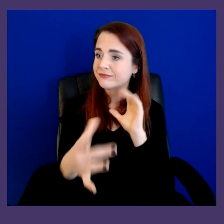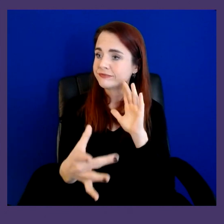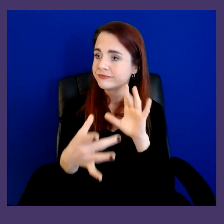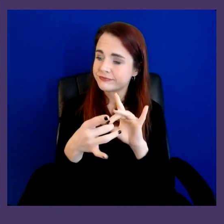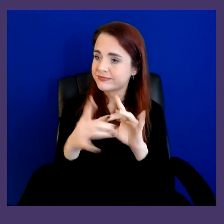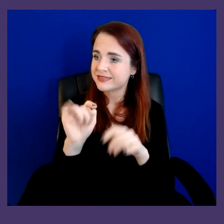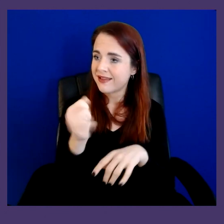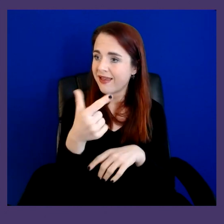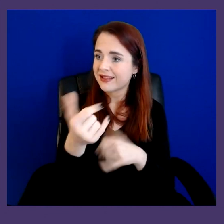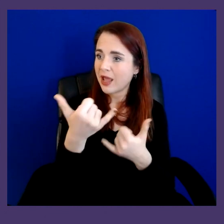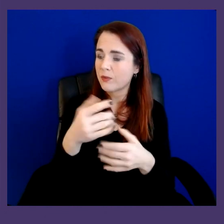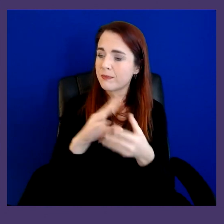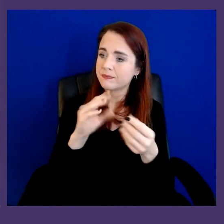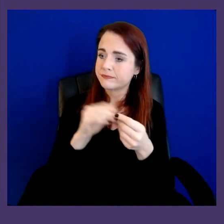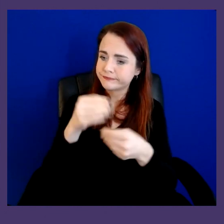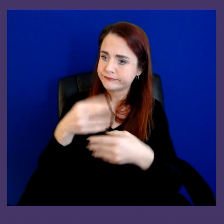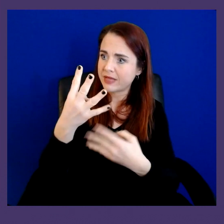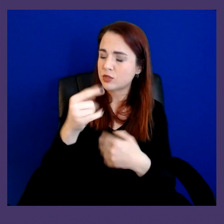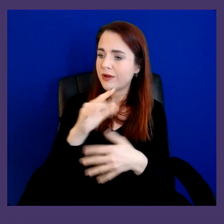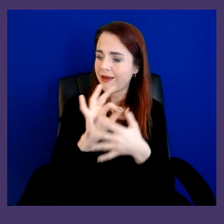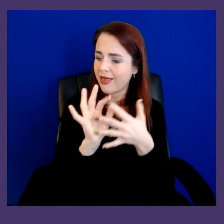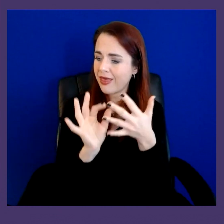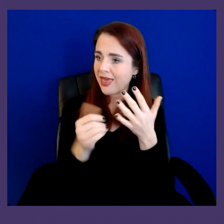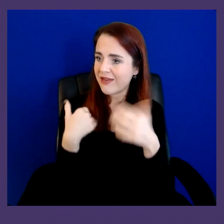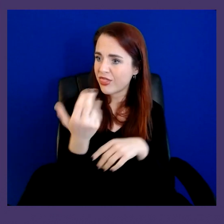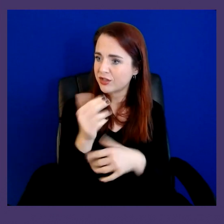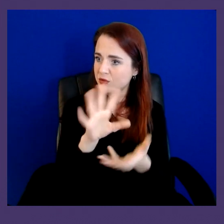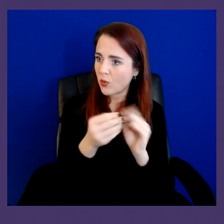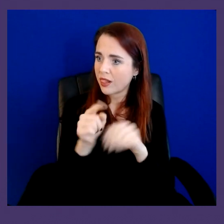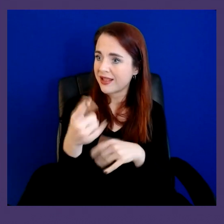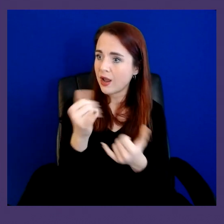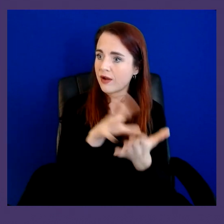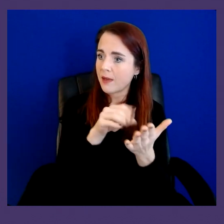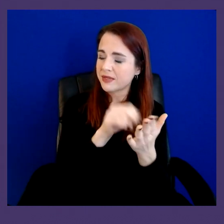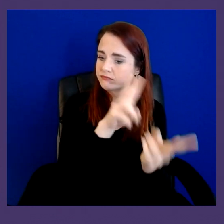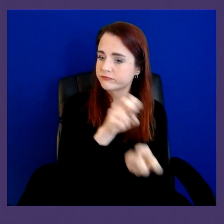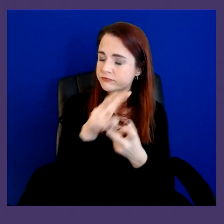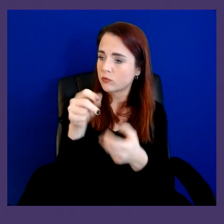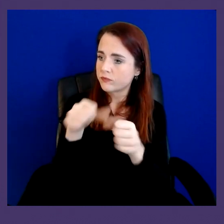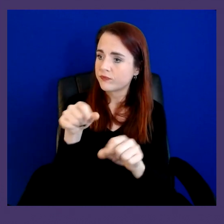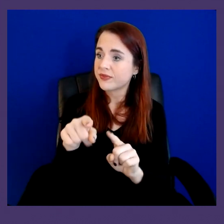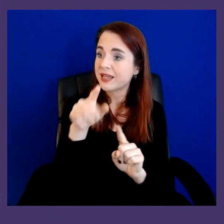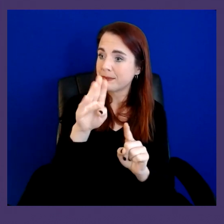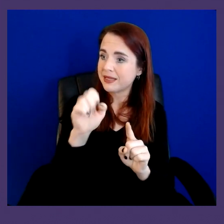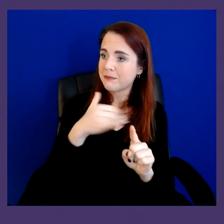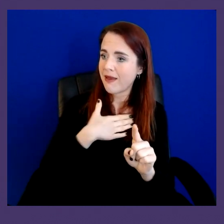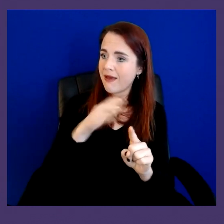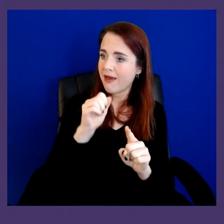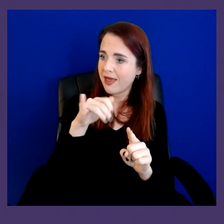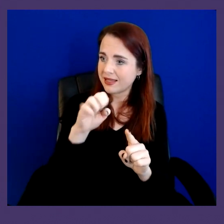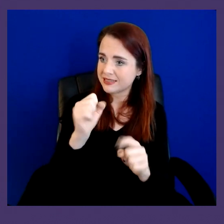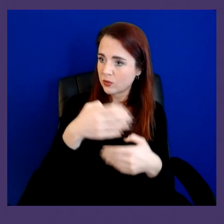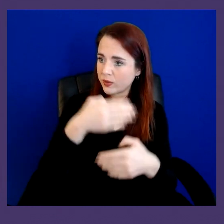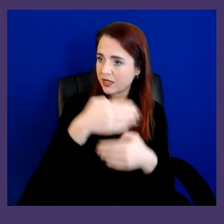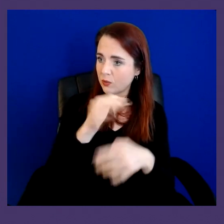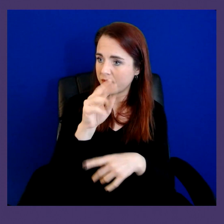three of 13, menu key Y. Copy to clipboard. Be My Eyes window. Describe clipboard shortcut shift plus V, button collapsed.